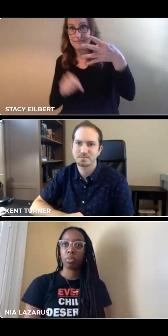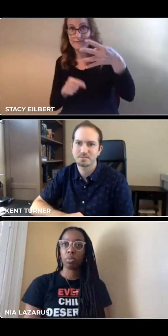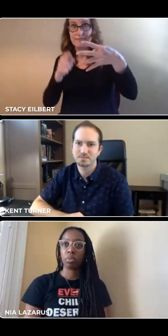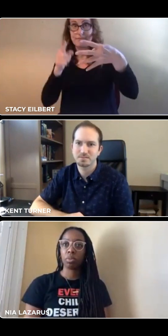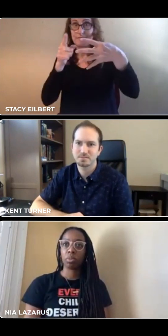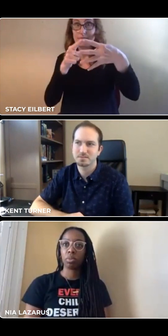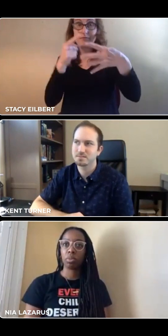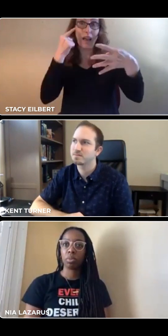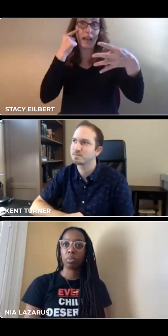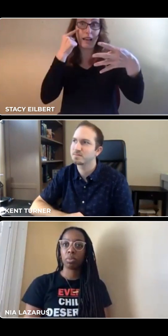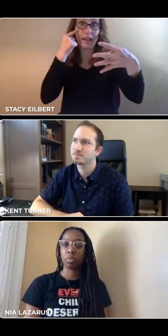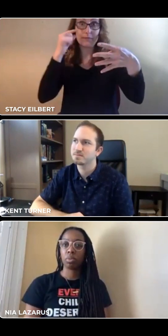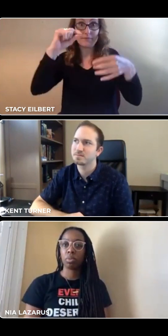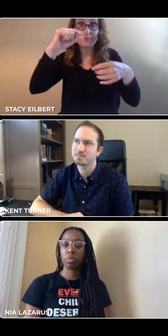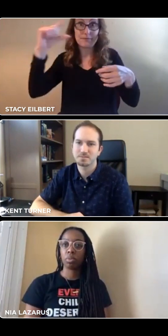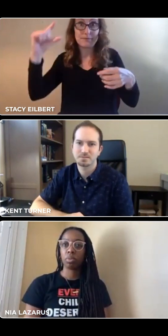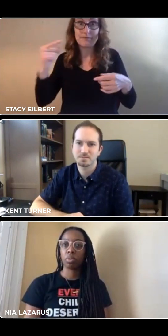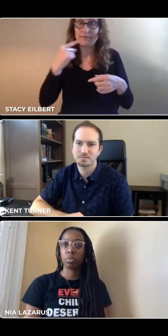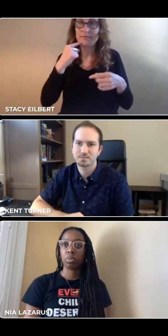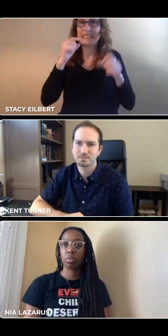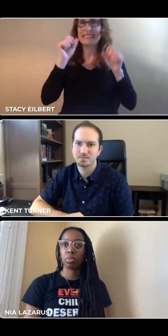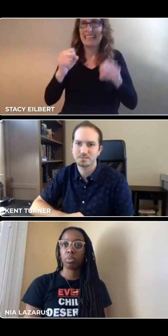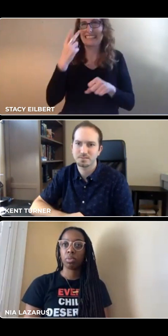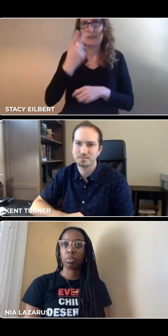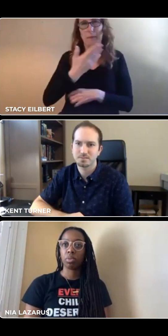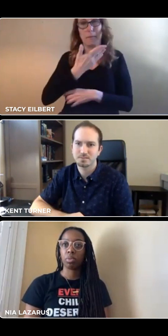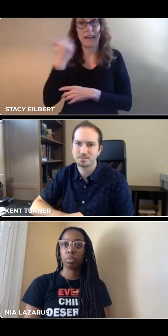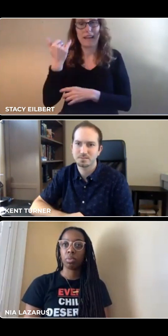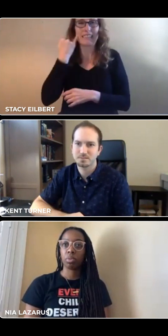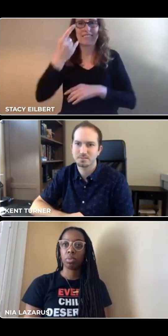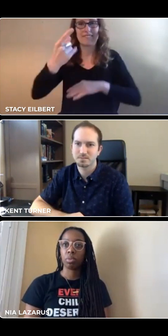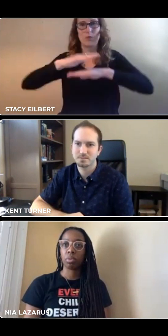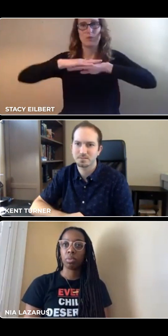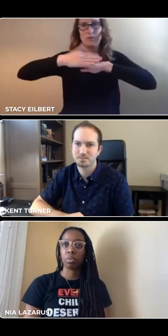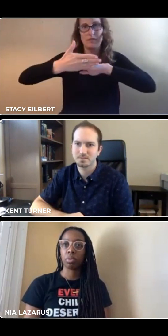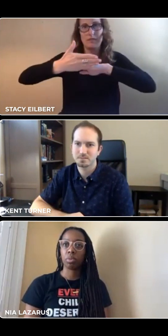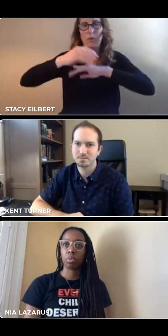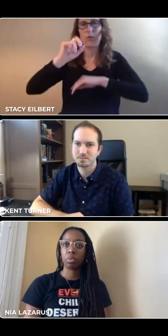You'll see 4 icons here.